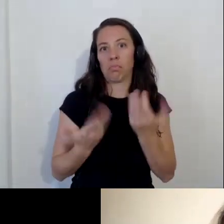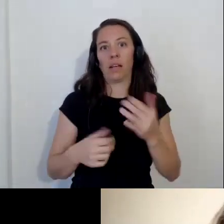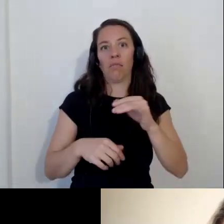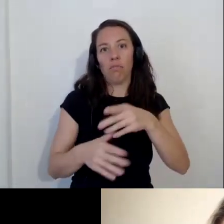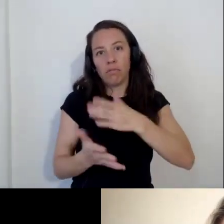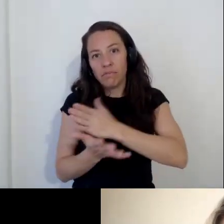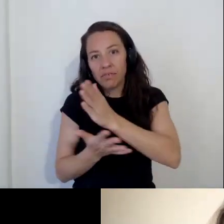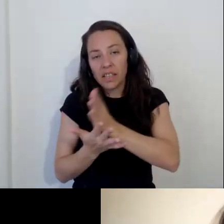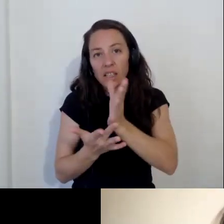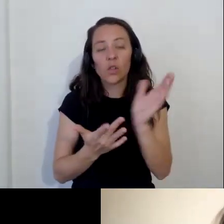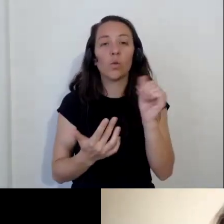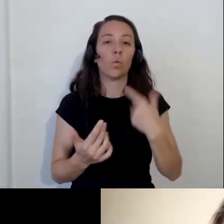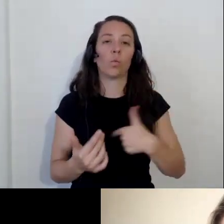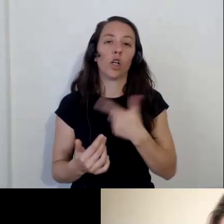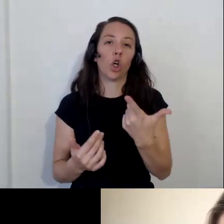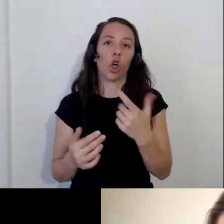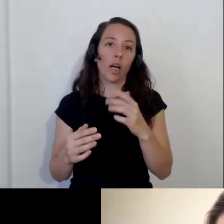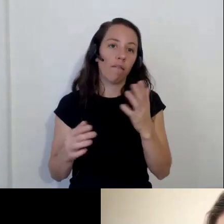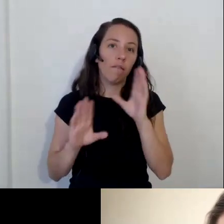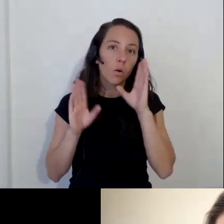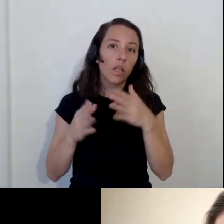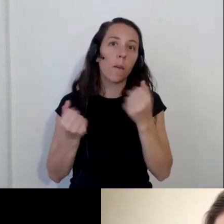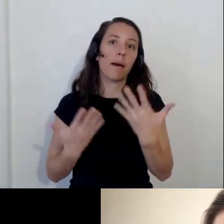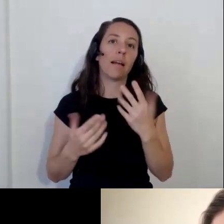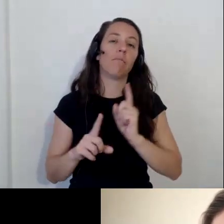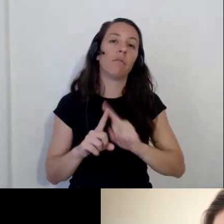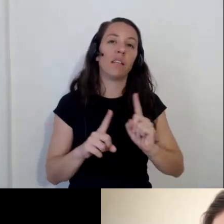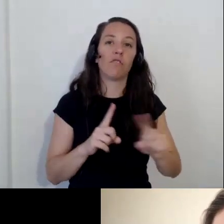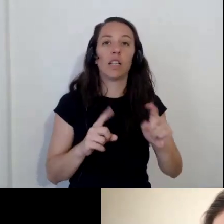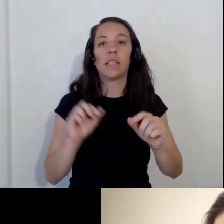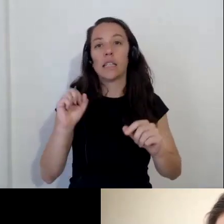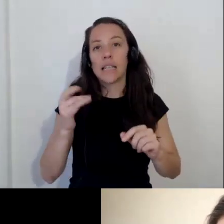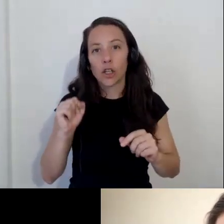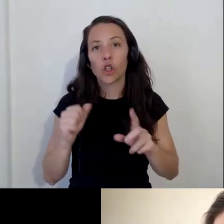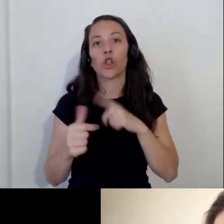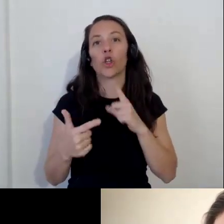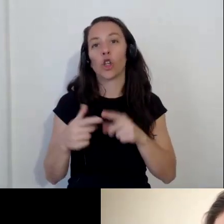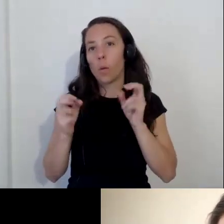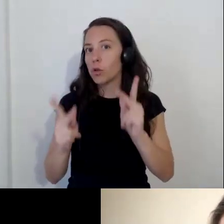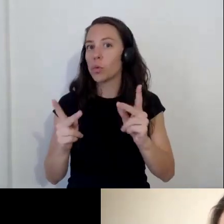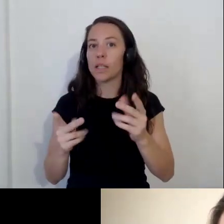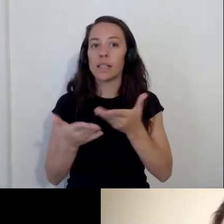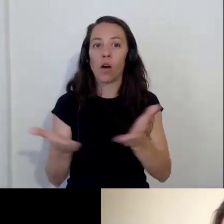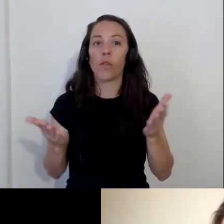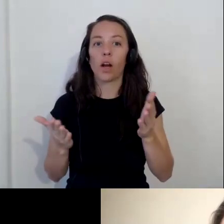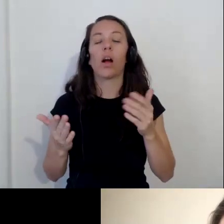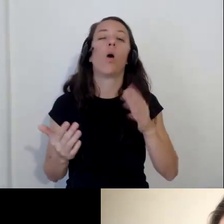I would say we are there are heavy there's probably more creative